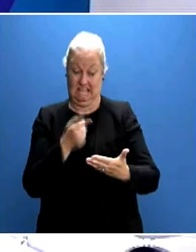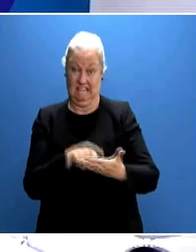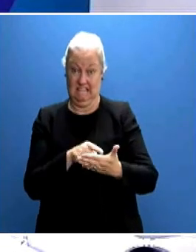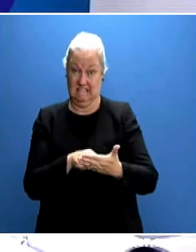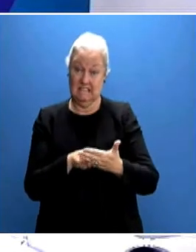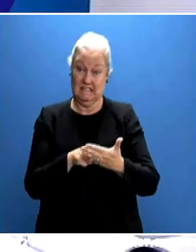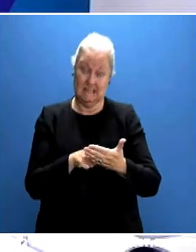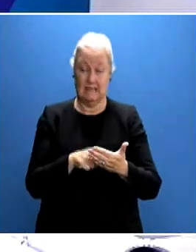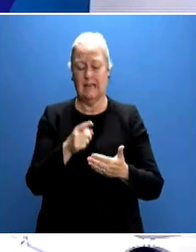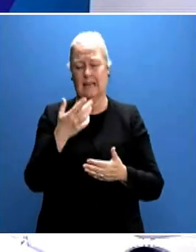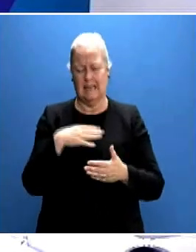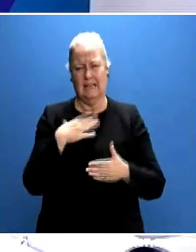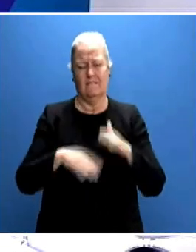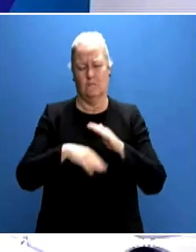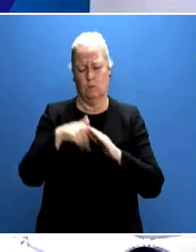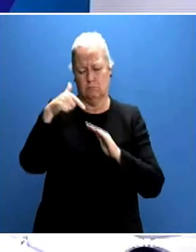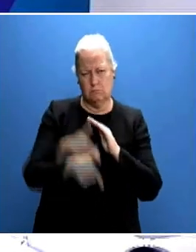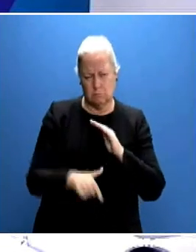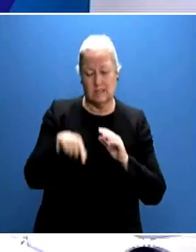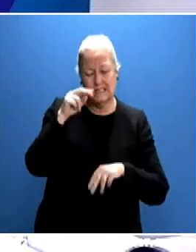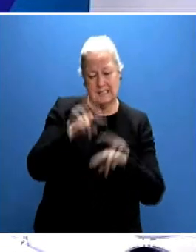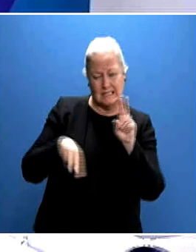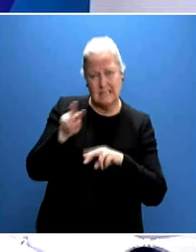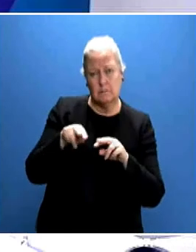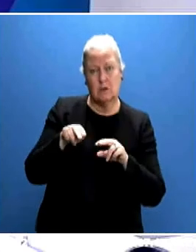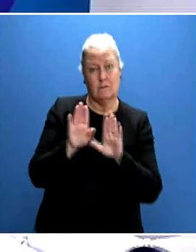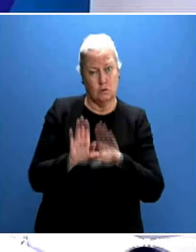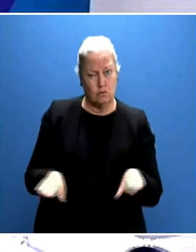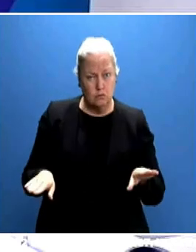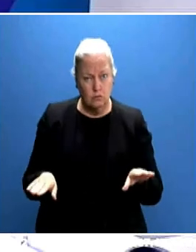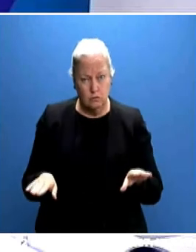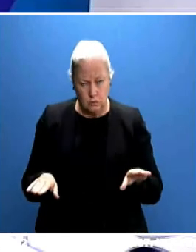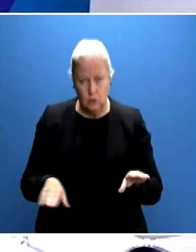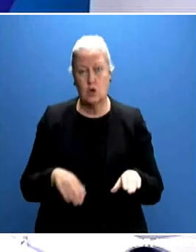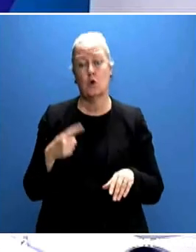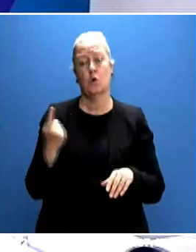that a comprehensive assessment of children admitted to the secure facility